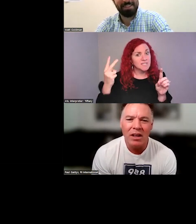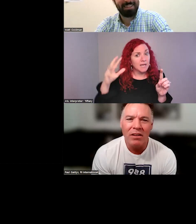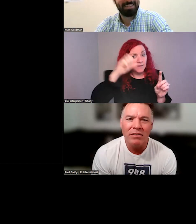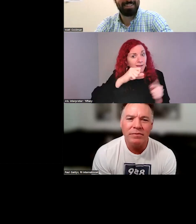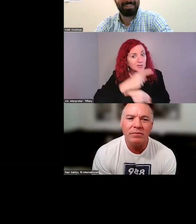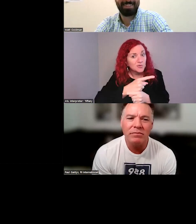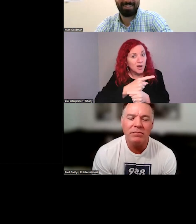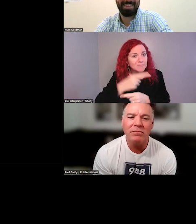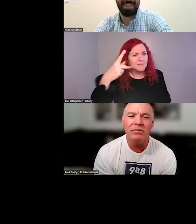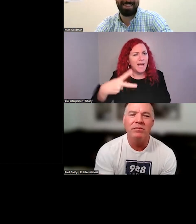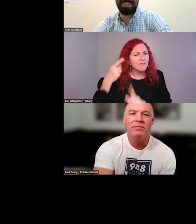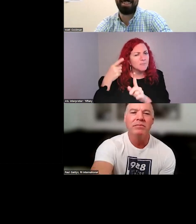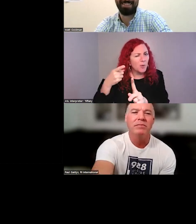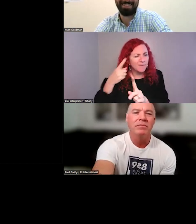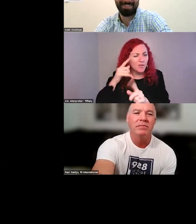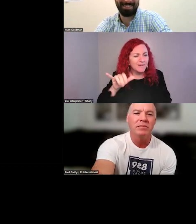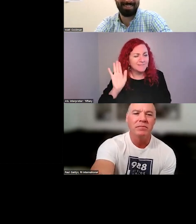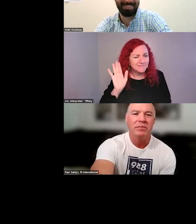GIVE YOU A HALF POINT ON THAT ONE.